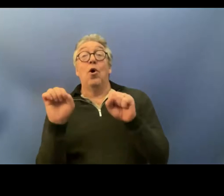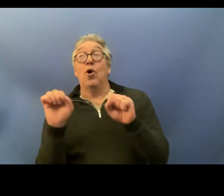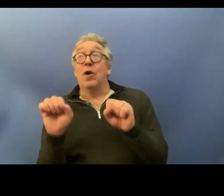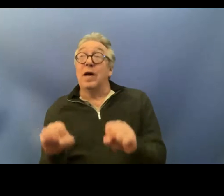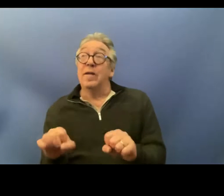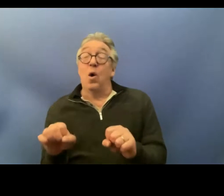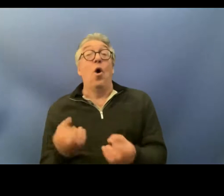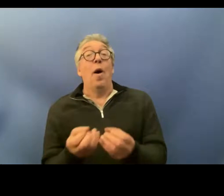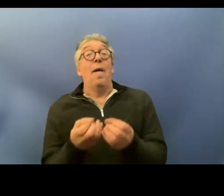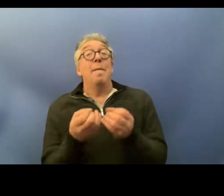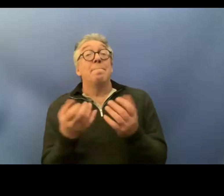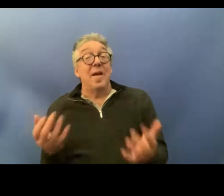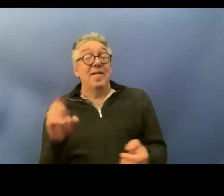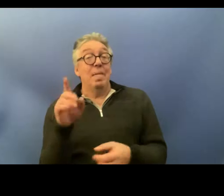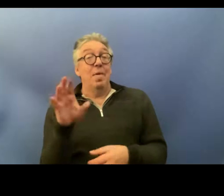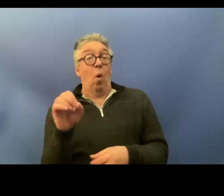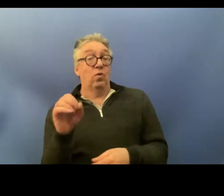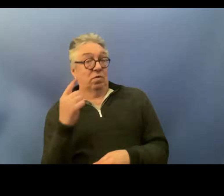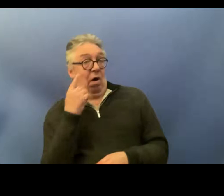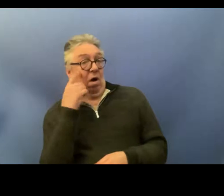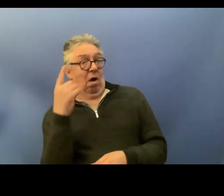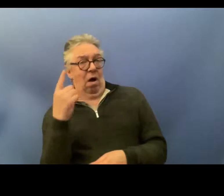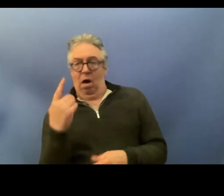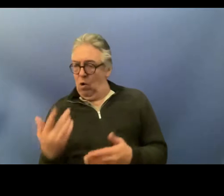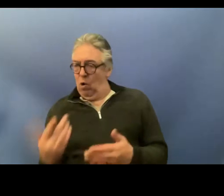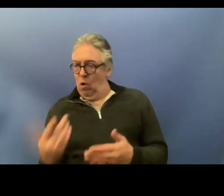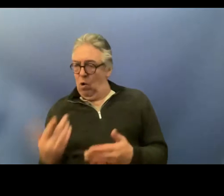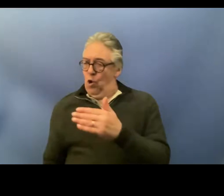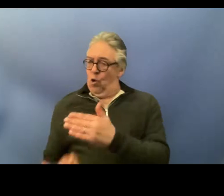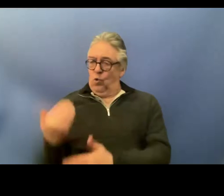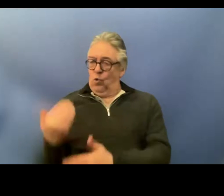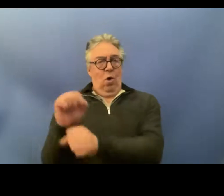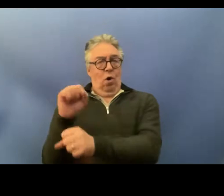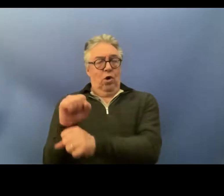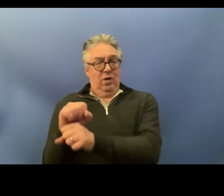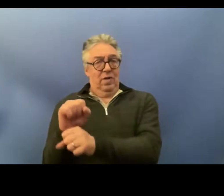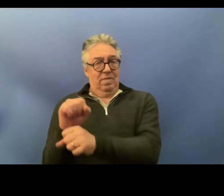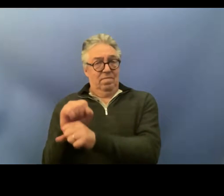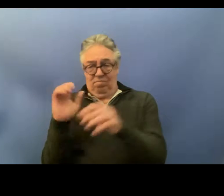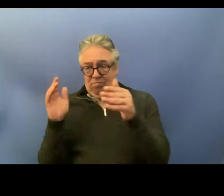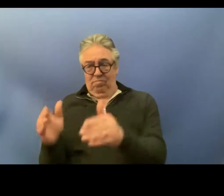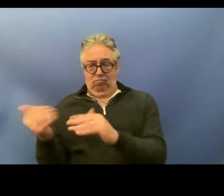a lot of them, a new agenda. A new area of work. Which is data and disability.